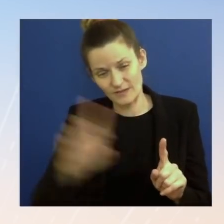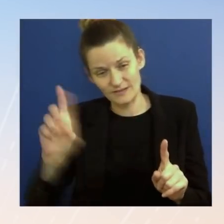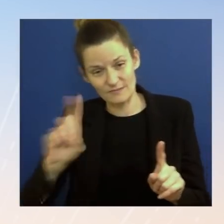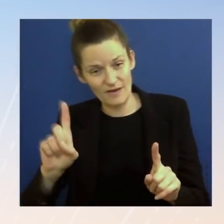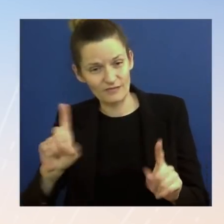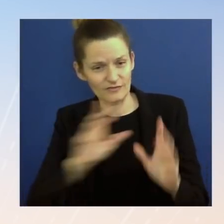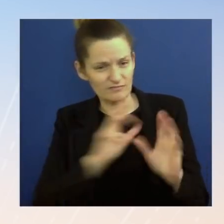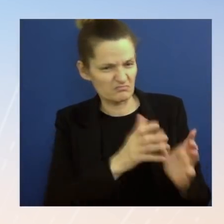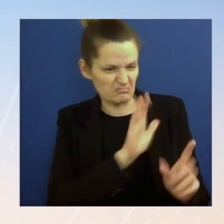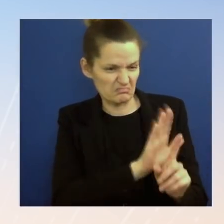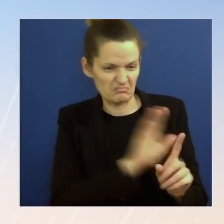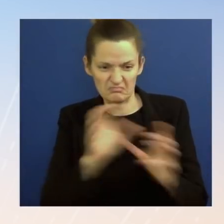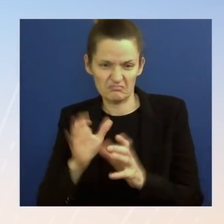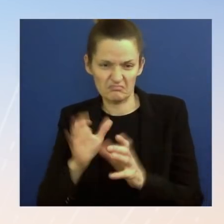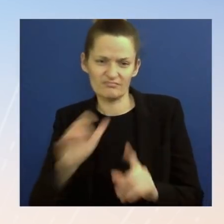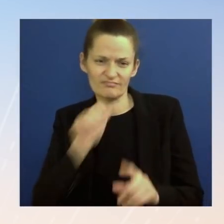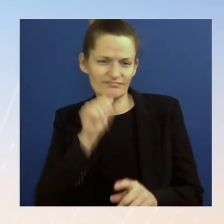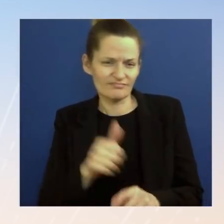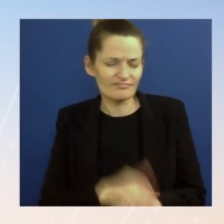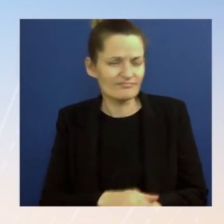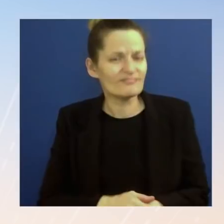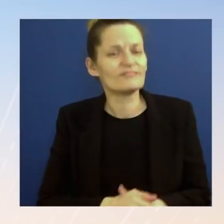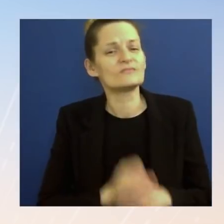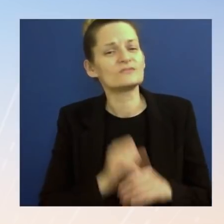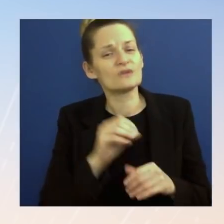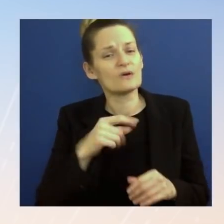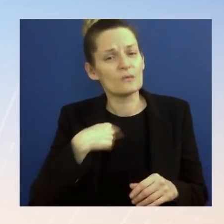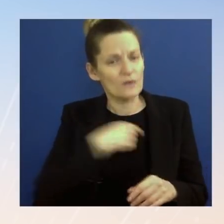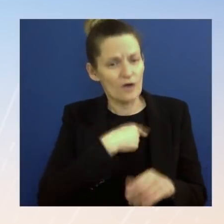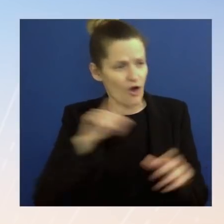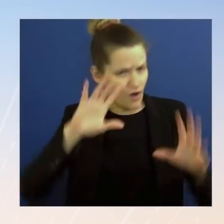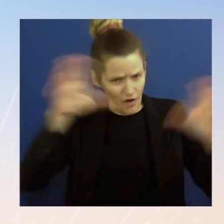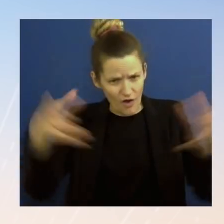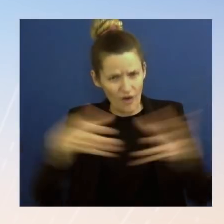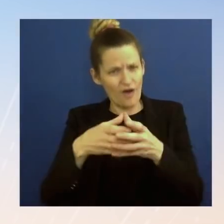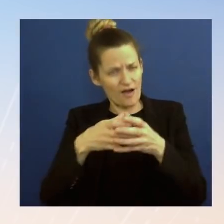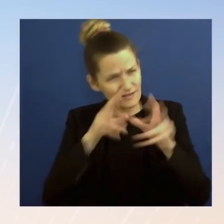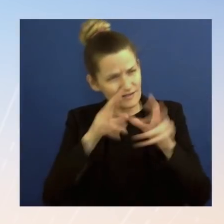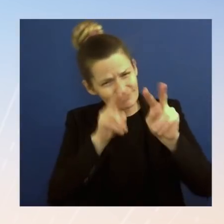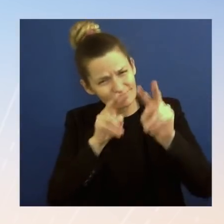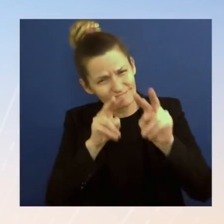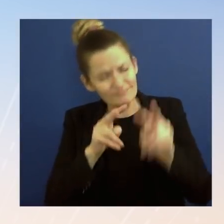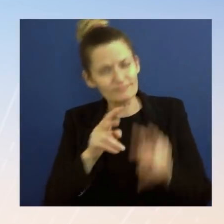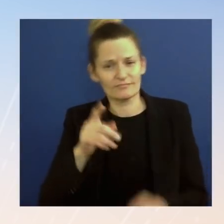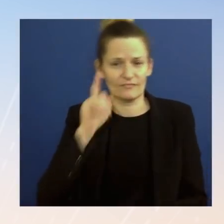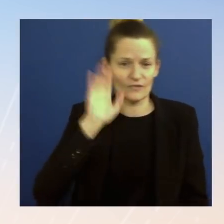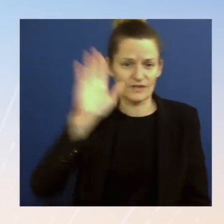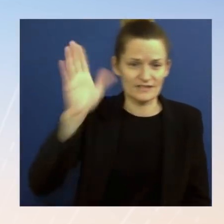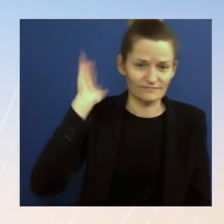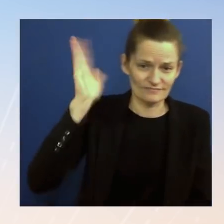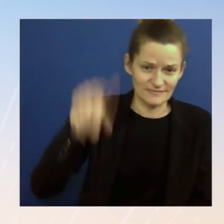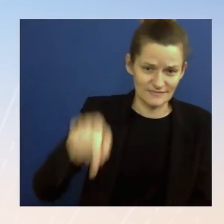to watching his speech on Wednesday. The Press: And then, finally, on Sarah Bloom Raskin and Senator Manchin's announcement